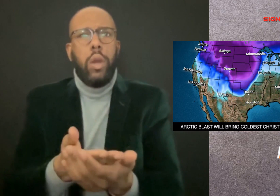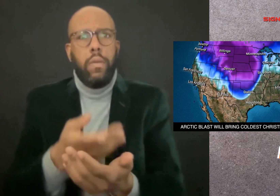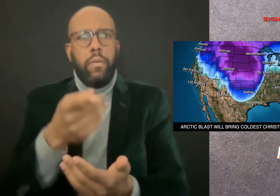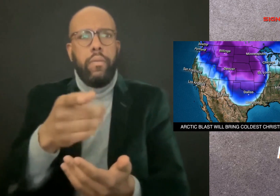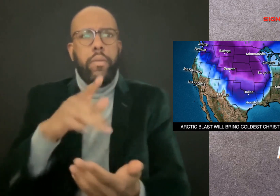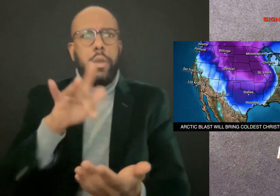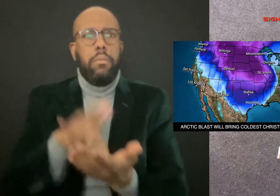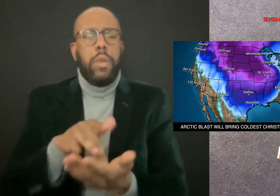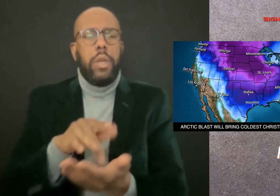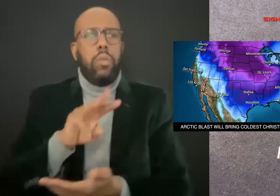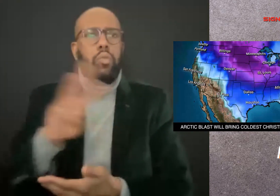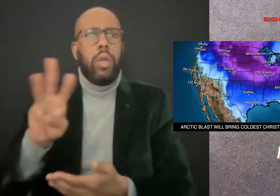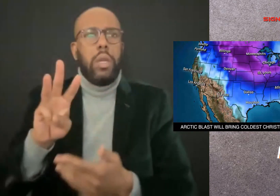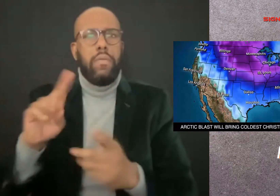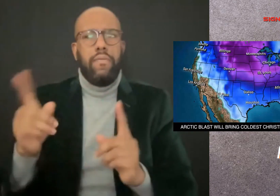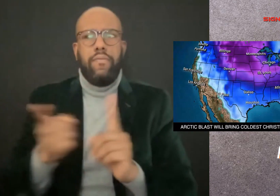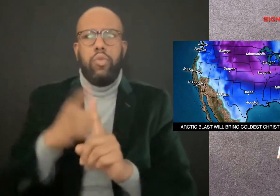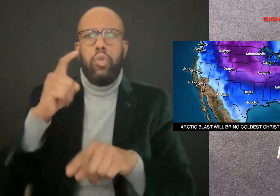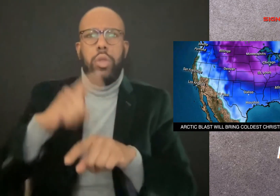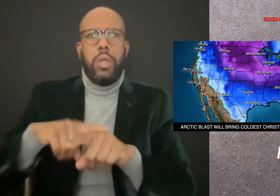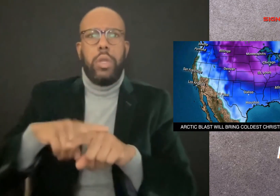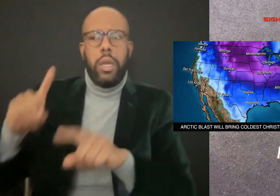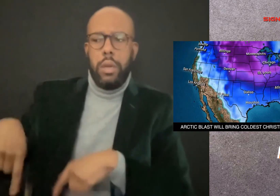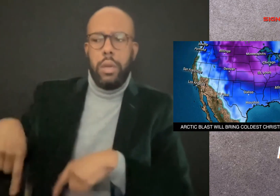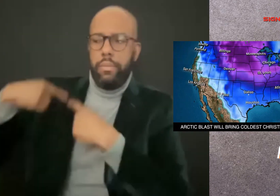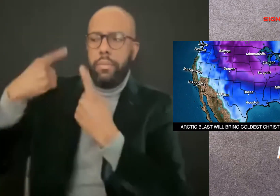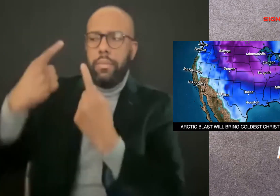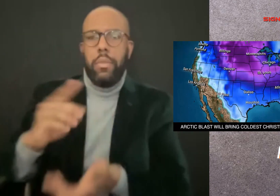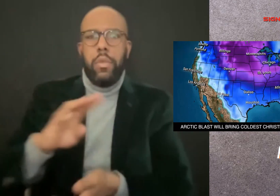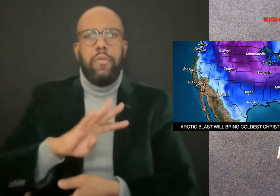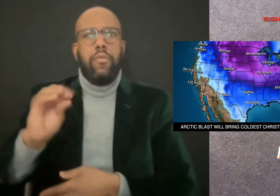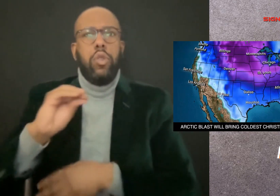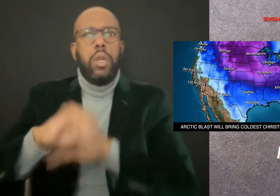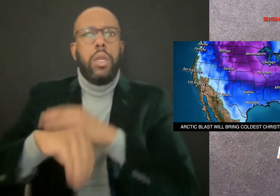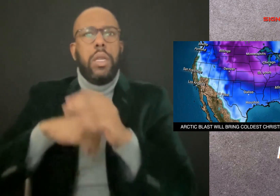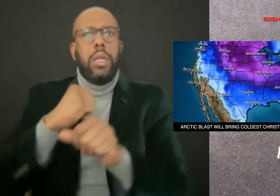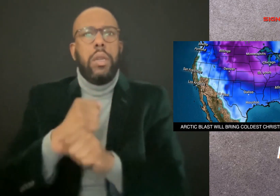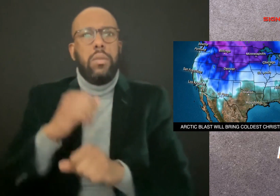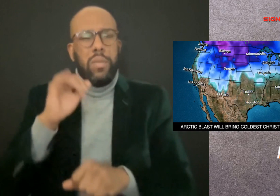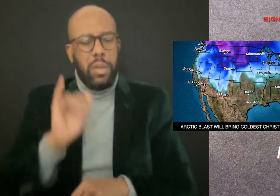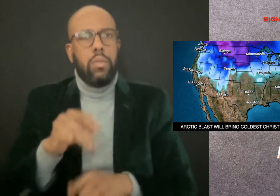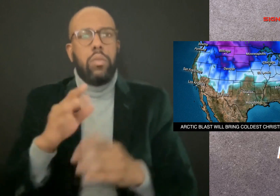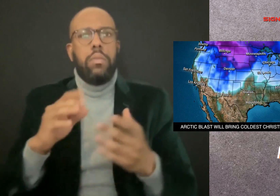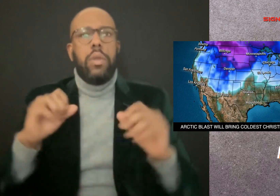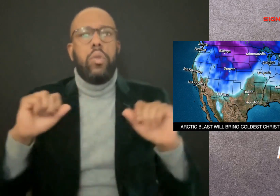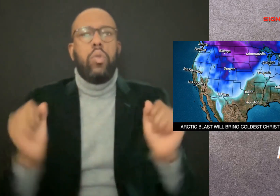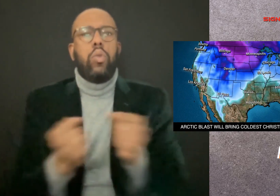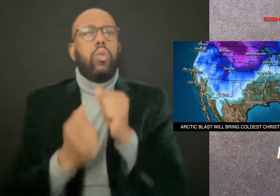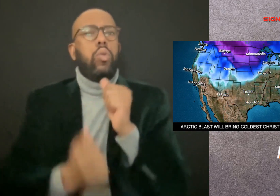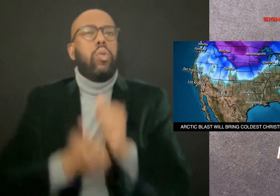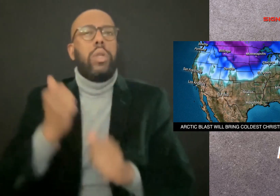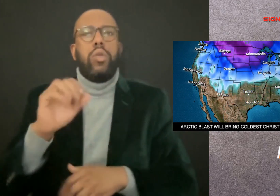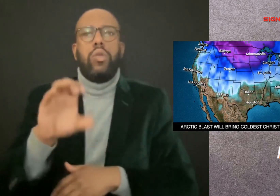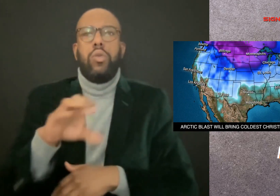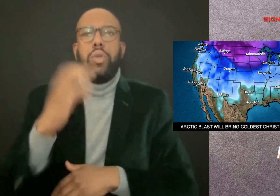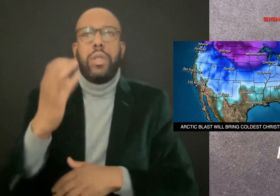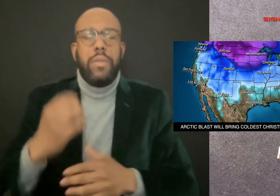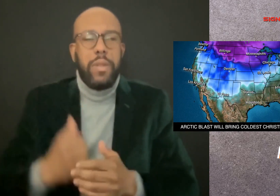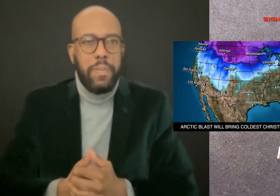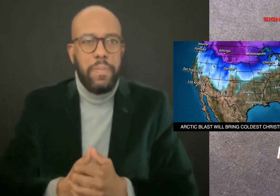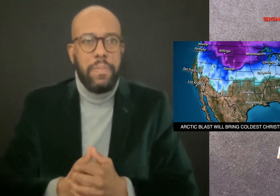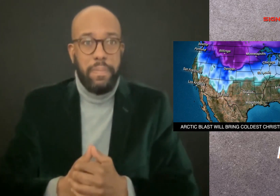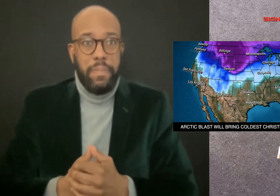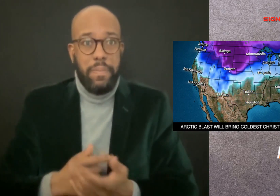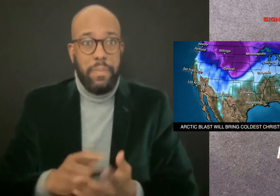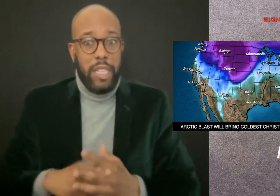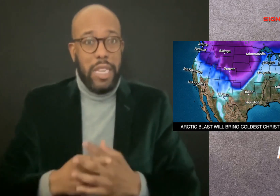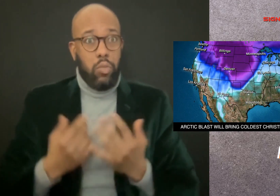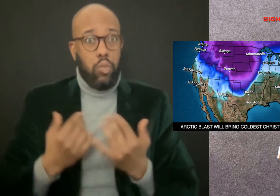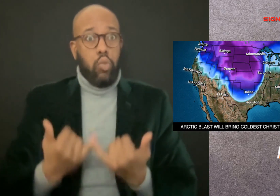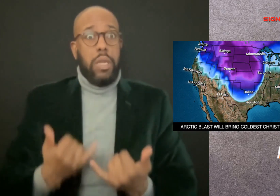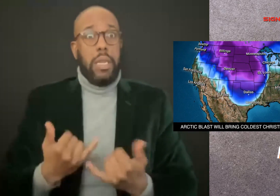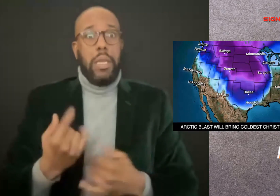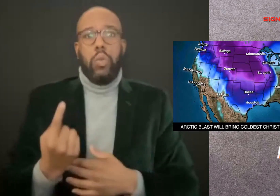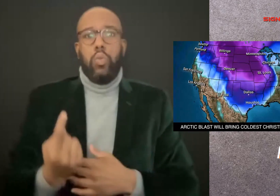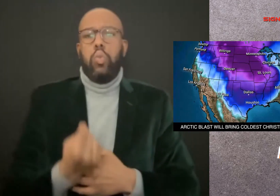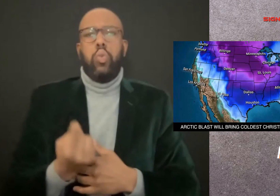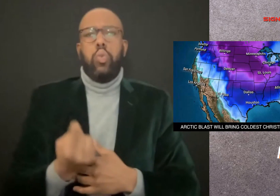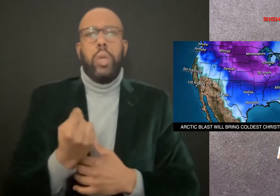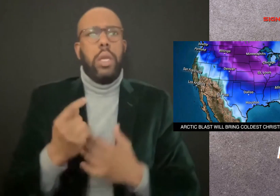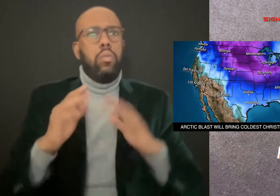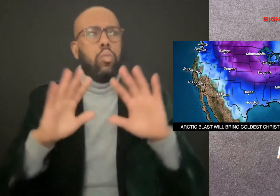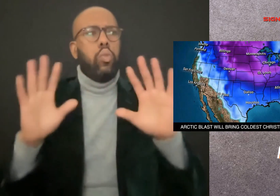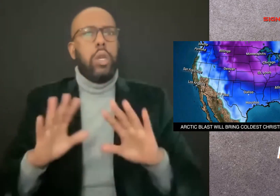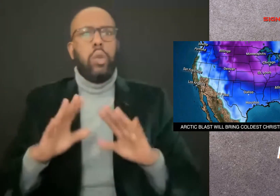to deliver the coldest Christmas in nearly 40 years to the Midwest beginning today Tuesday